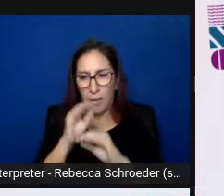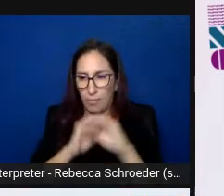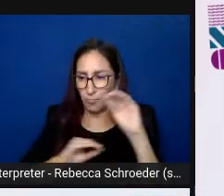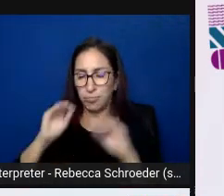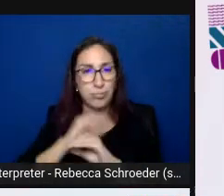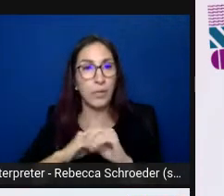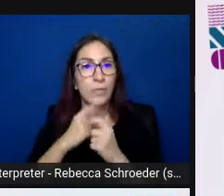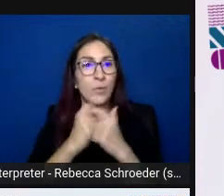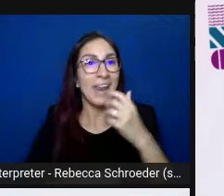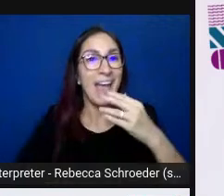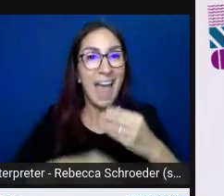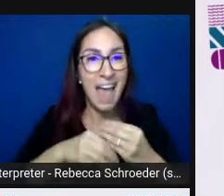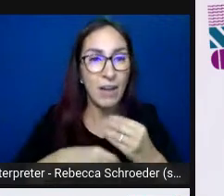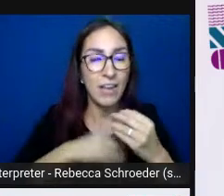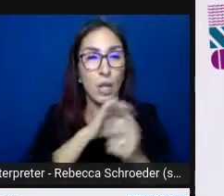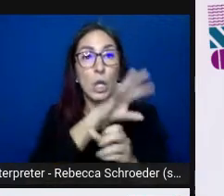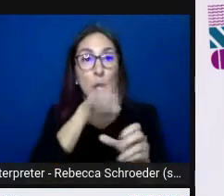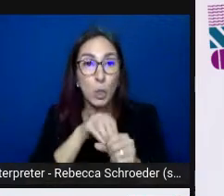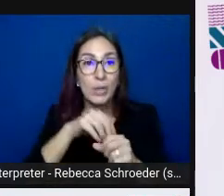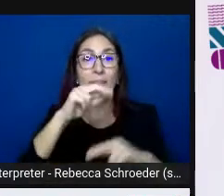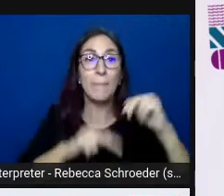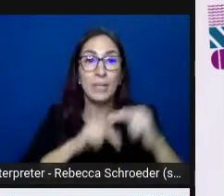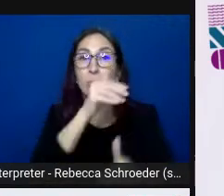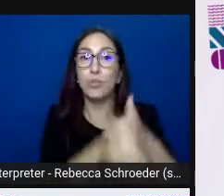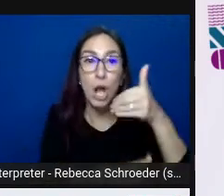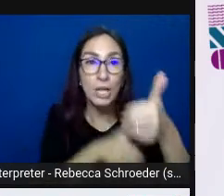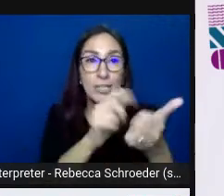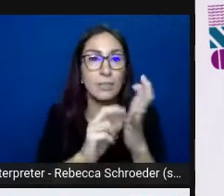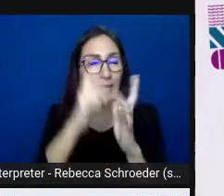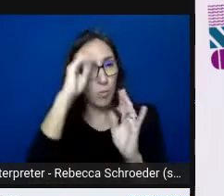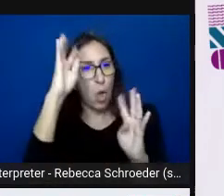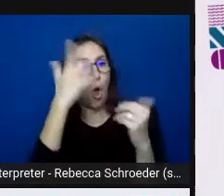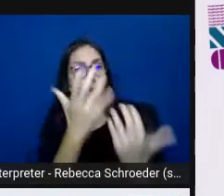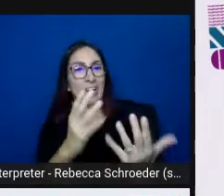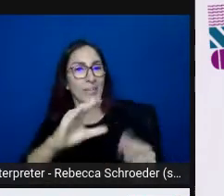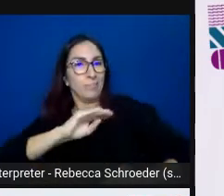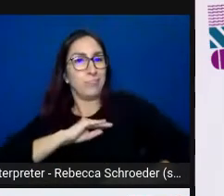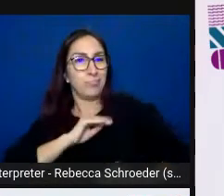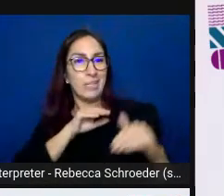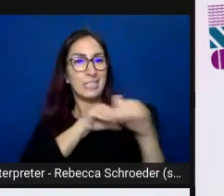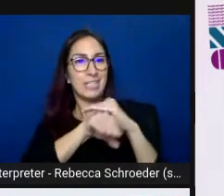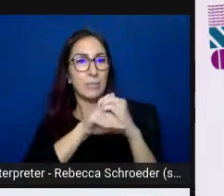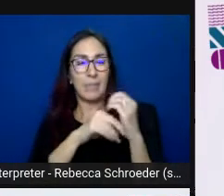to create them from scratch. You then replicate your base each time